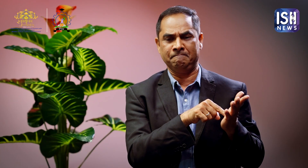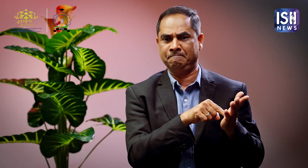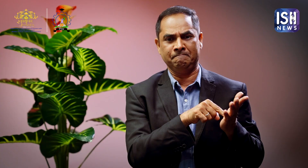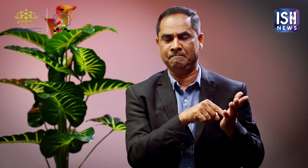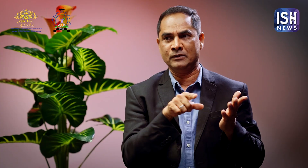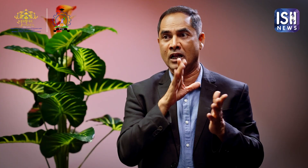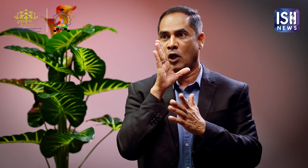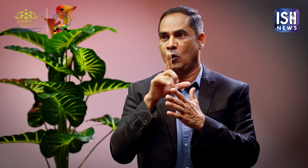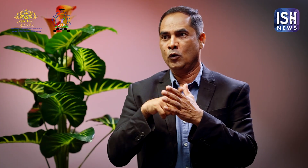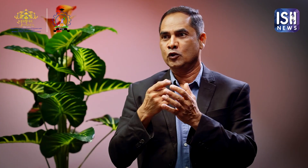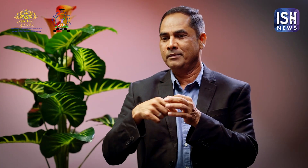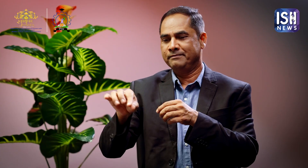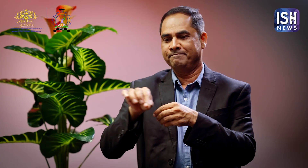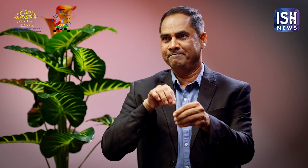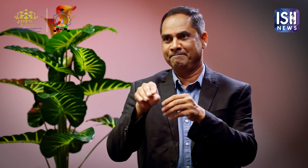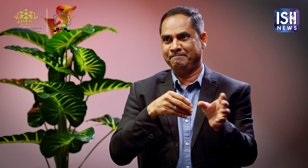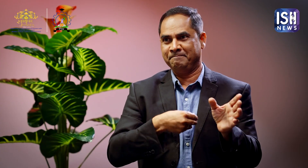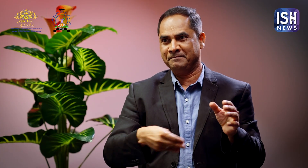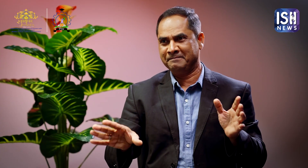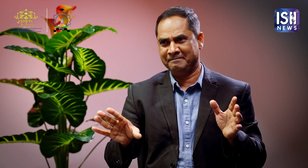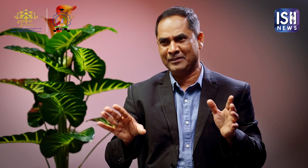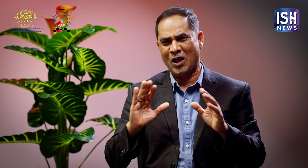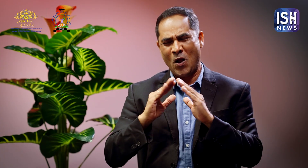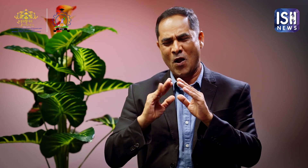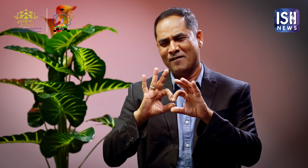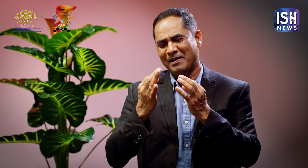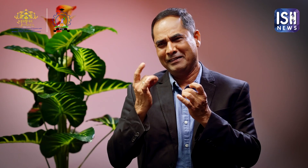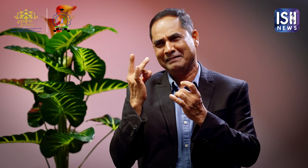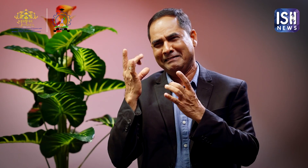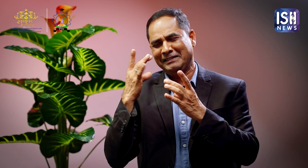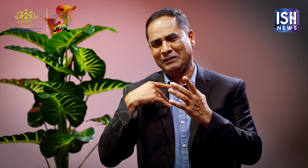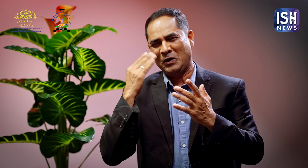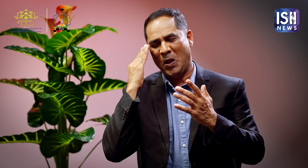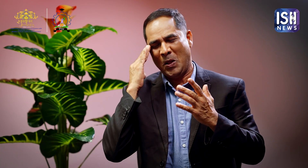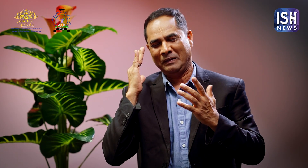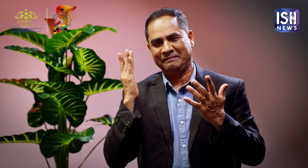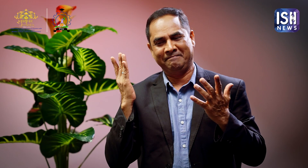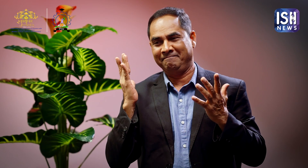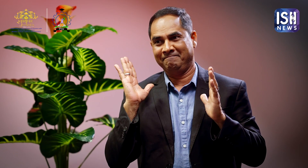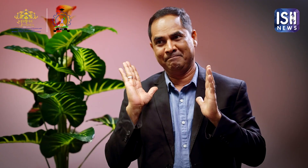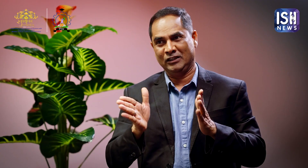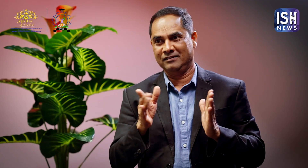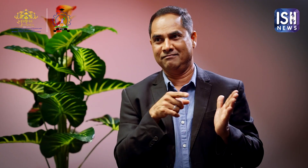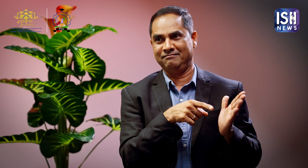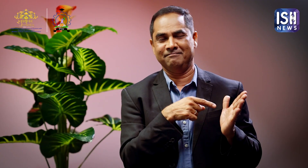Recognizing its importance, I chose to discard the railway offer. I knew my family was upset, but I had to follow my dreams.